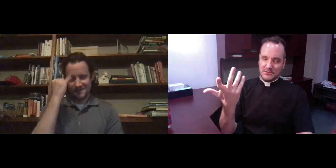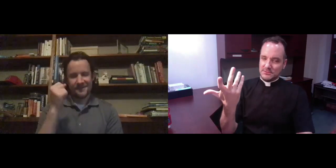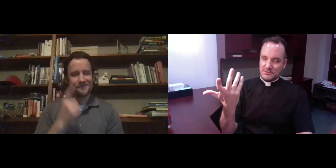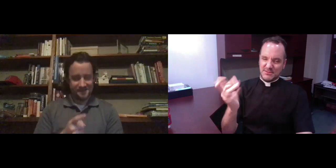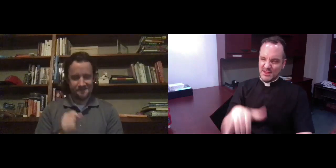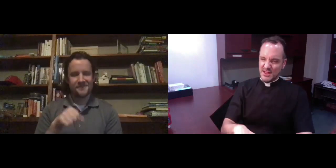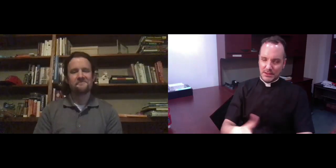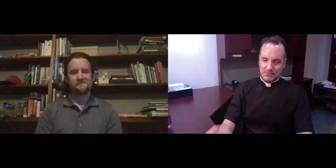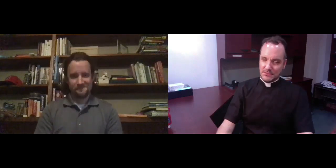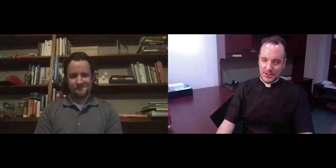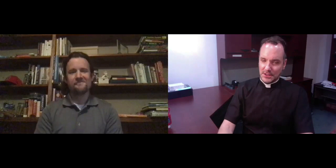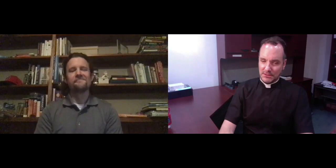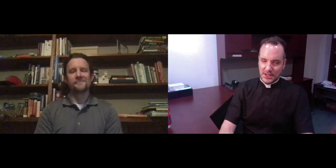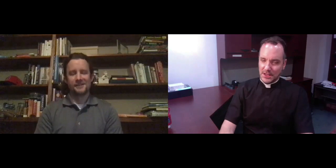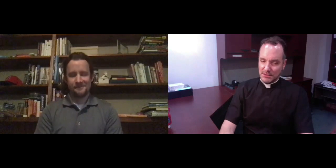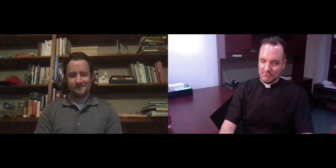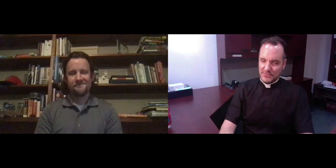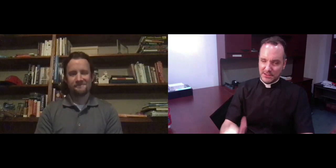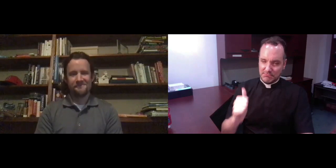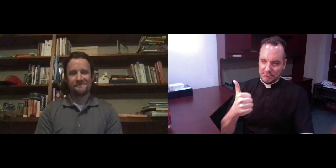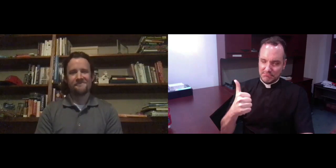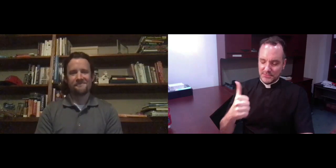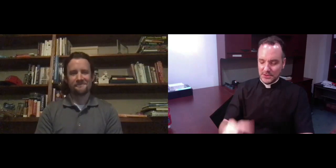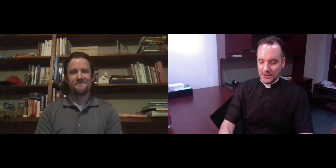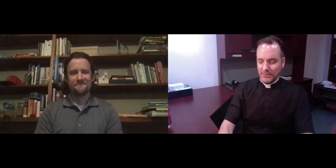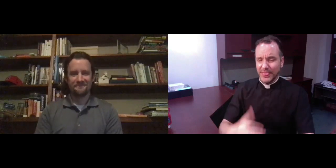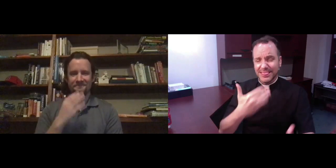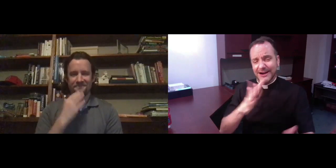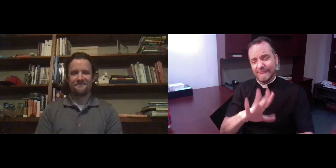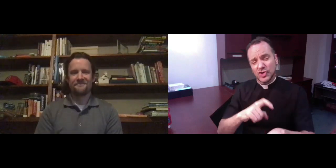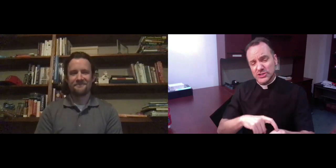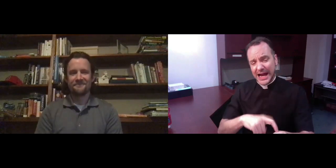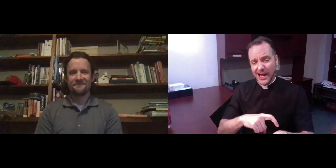benefit of working out. It's the same idea with our faith journey.